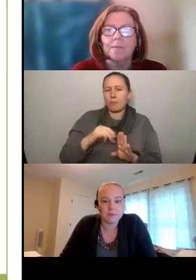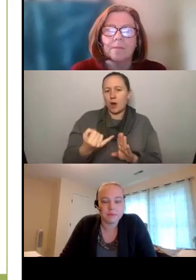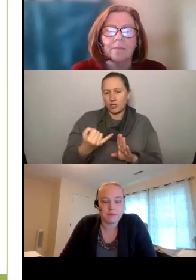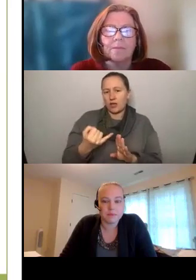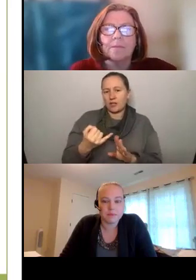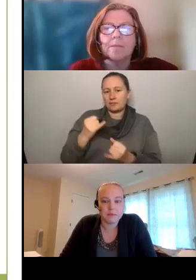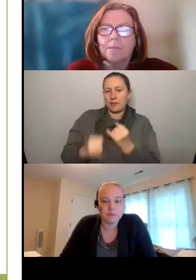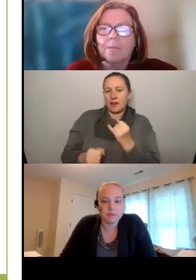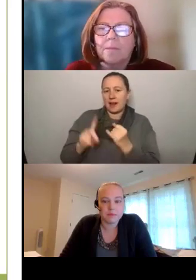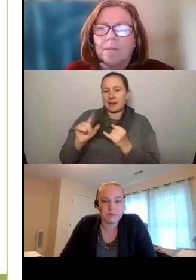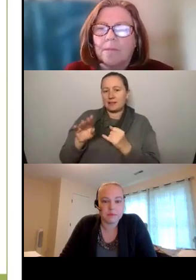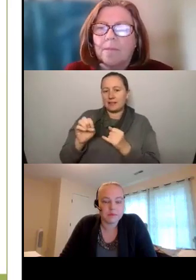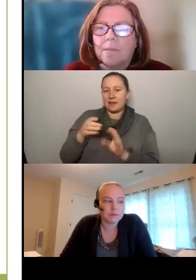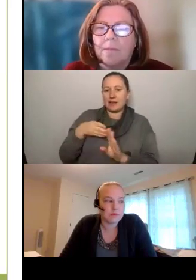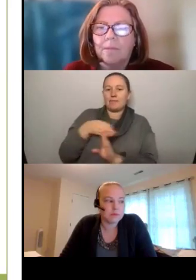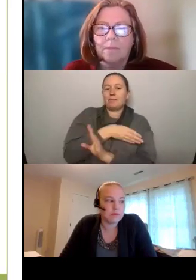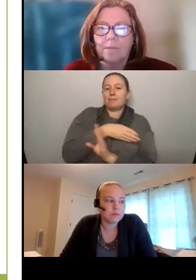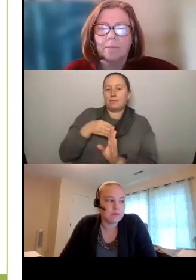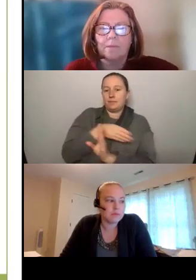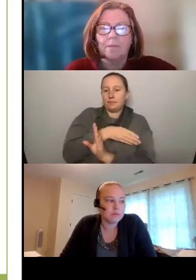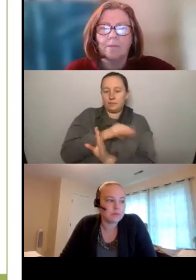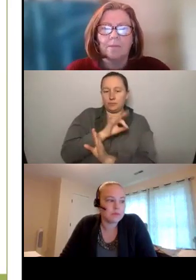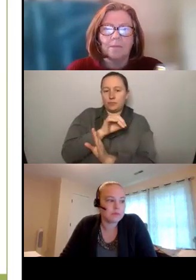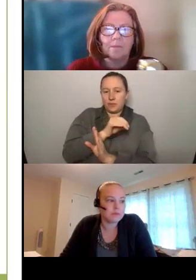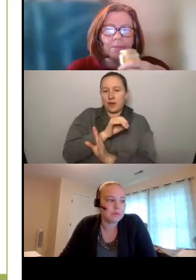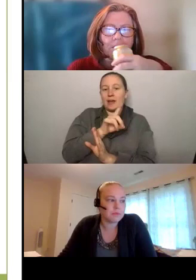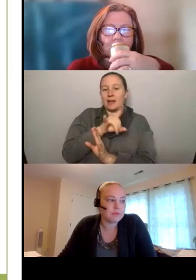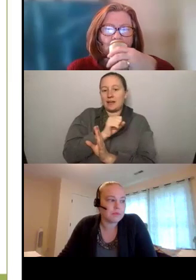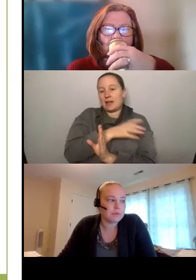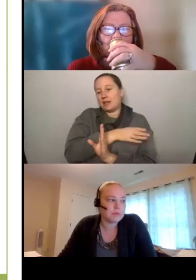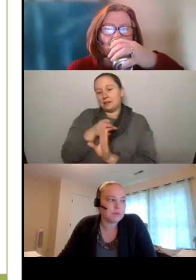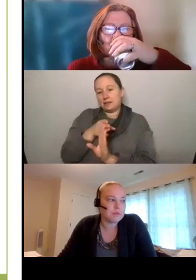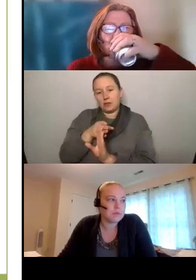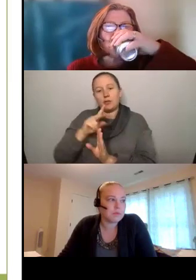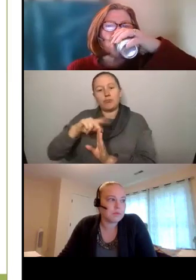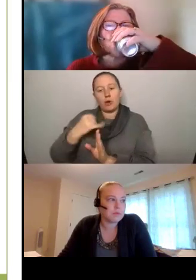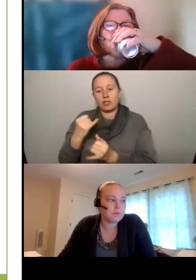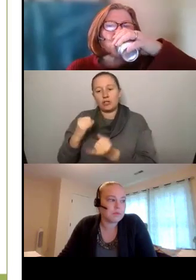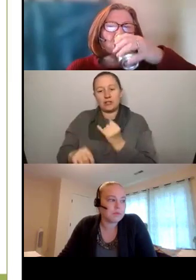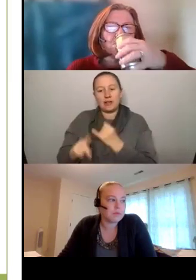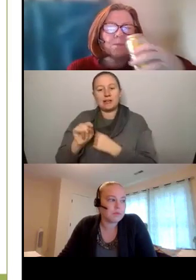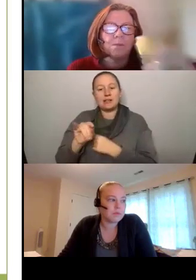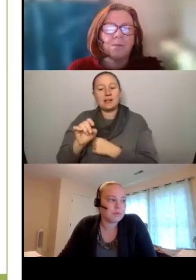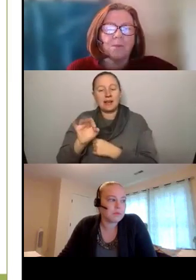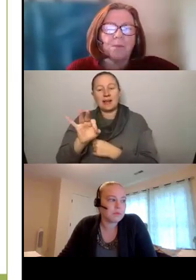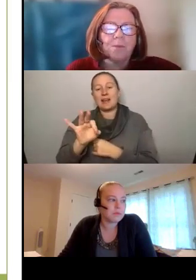So from 90 days out of the project period end date, you can say, okay, I want to extend the project